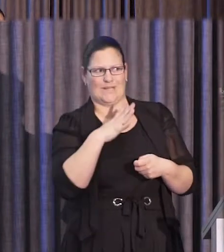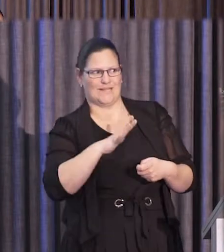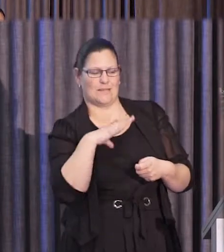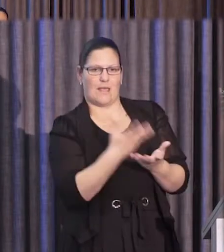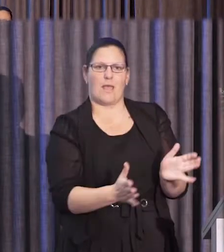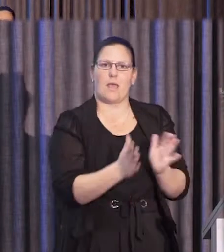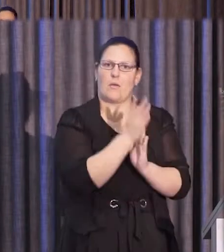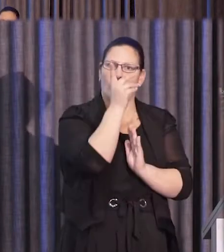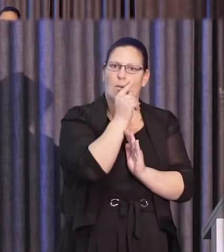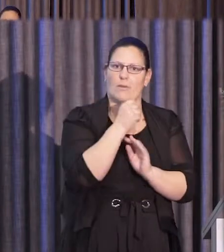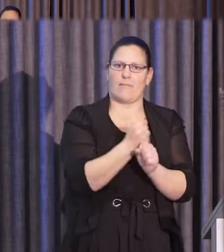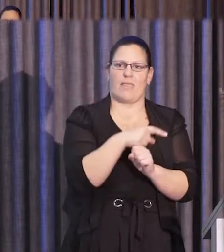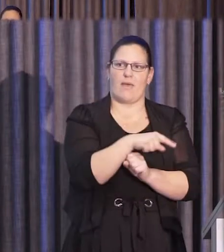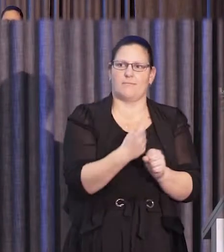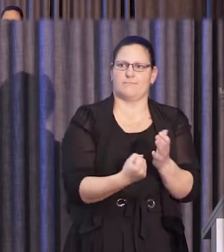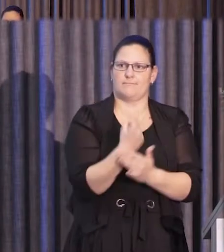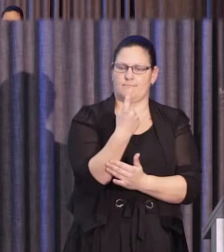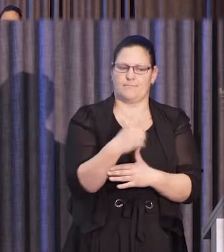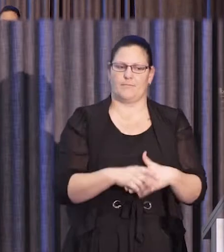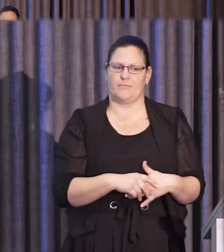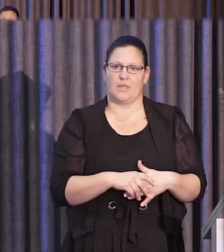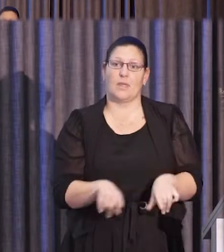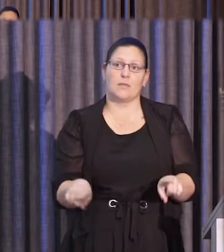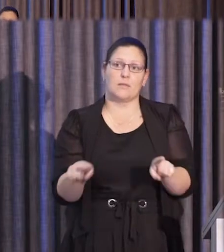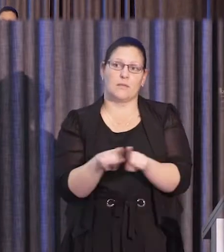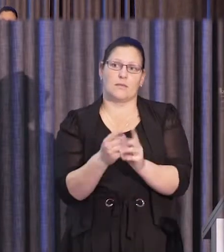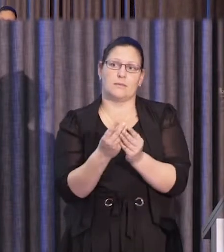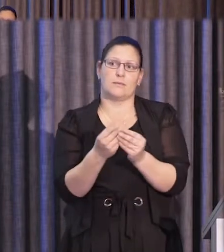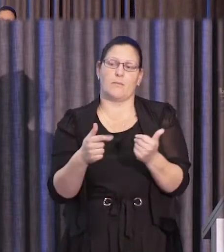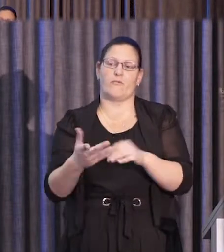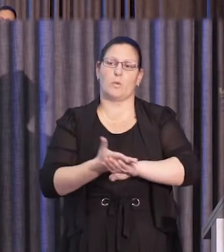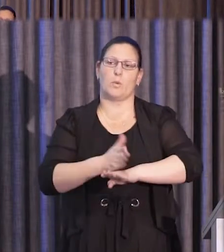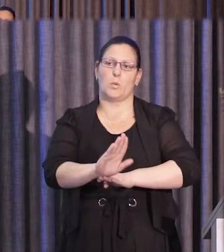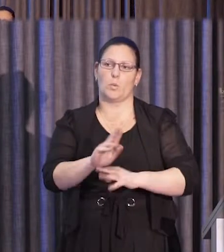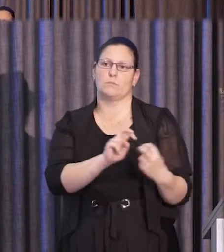The Department of Communities is also leading on some of the METRONET precincts, so that's the housing development